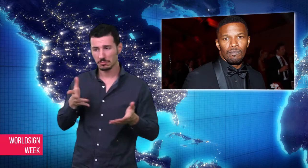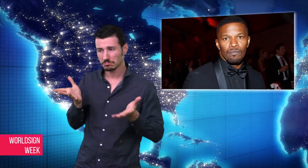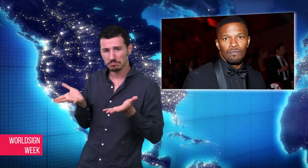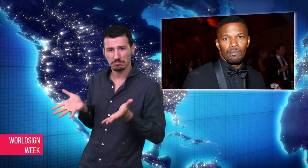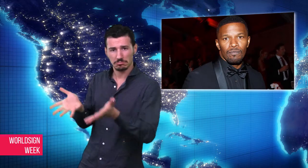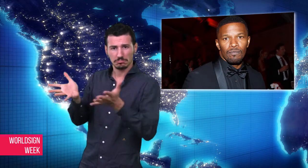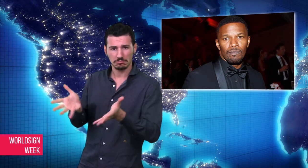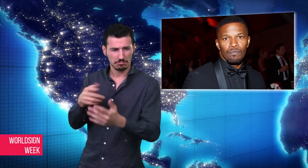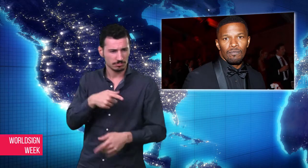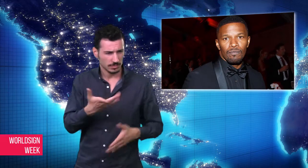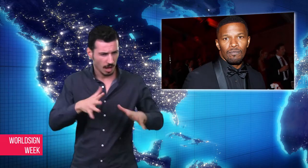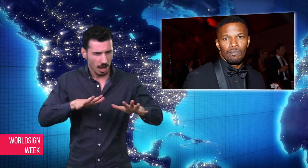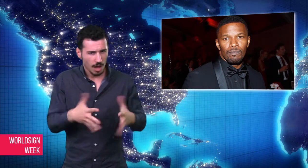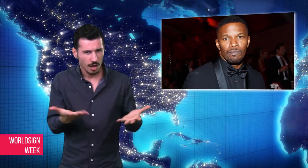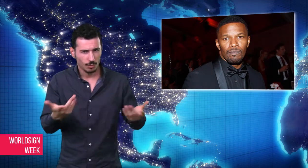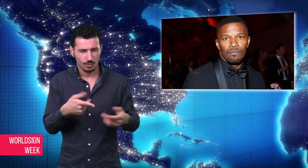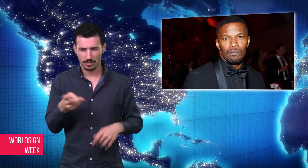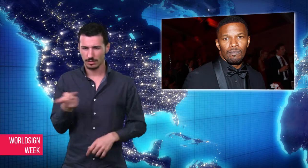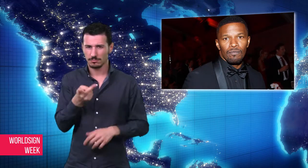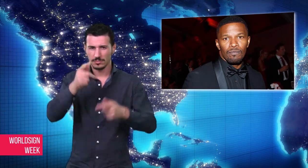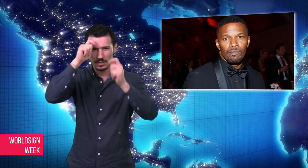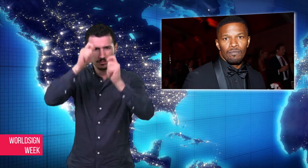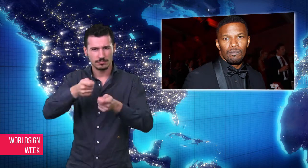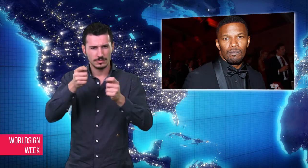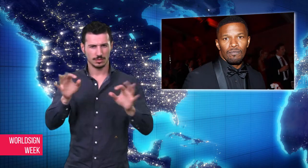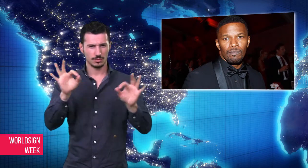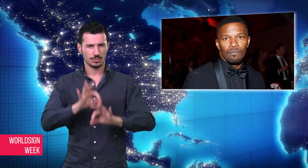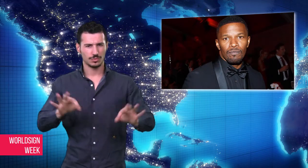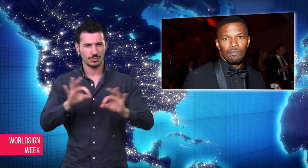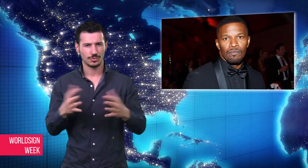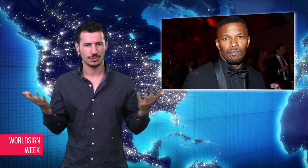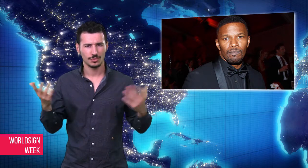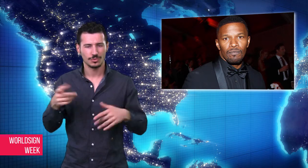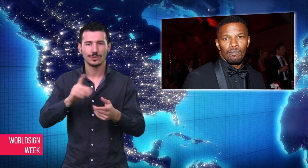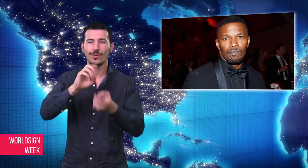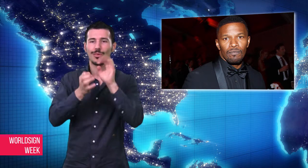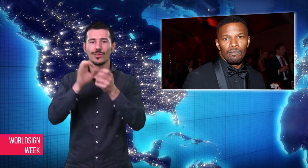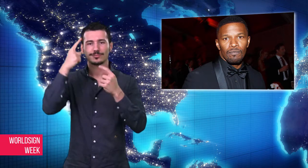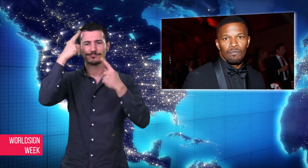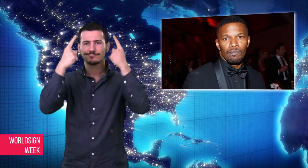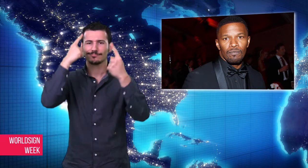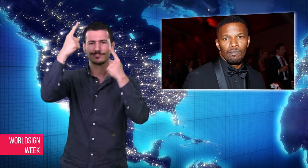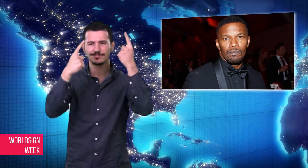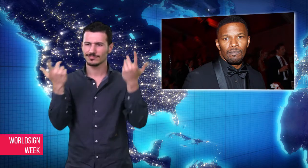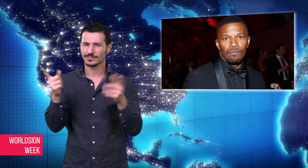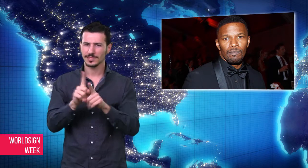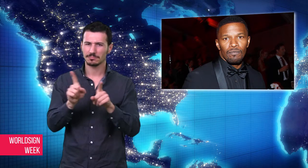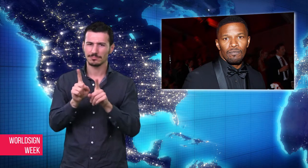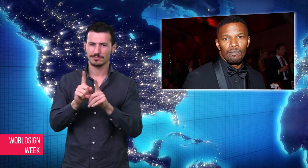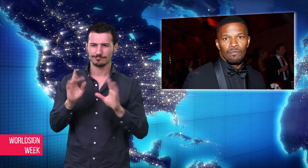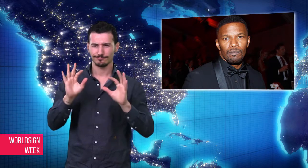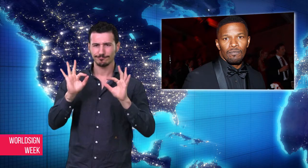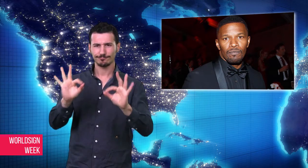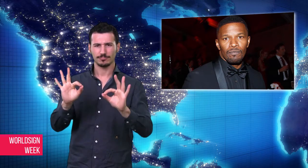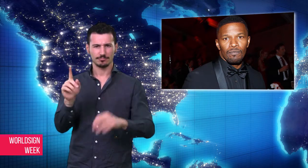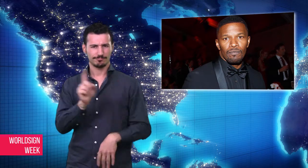cultural sensitivity. Not comedy when you make fun of others," Oscar winner,